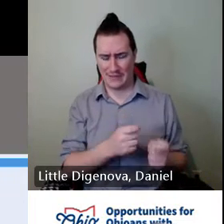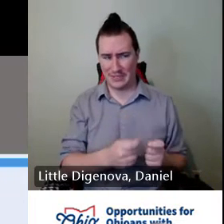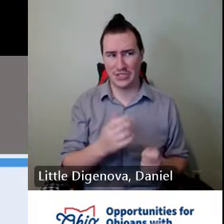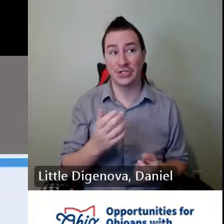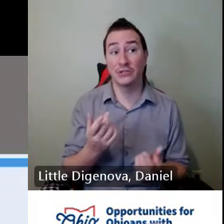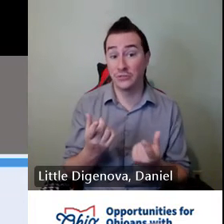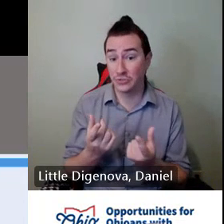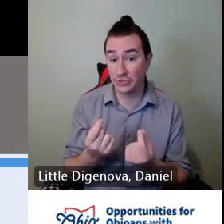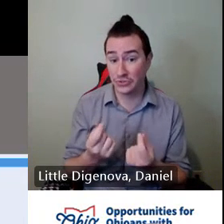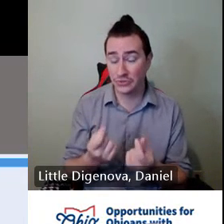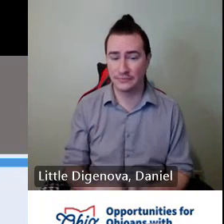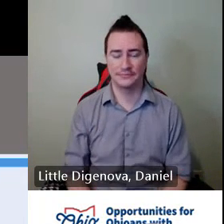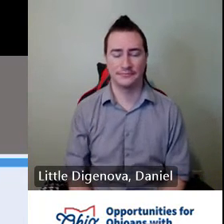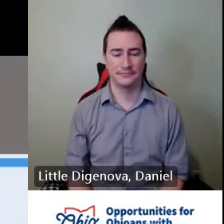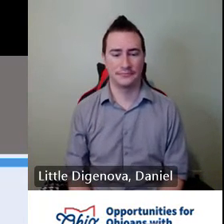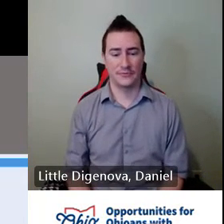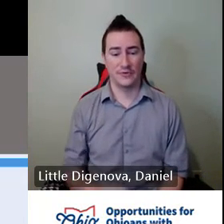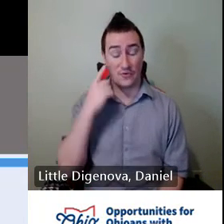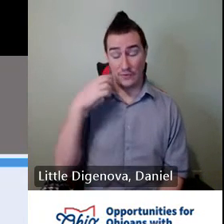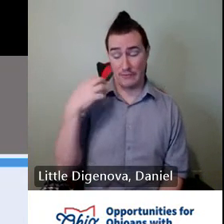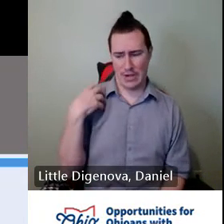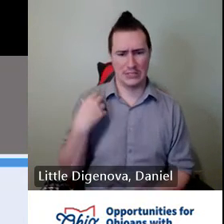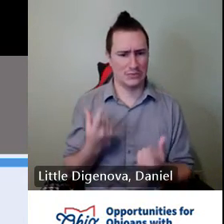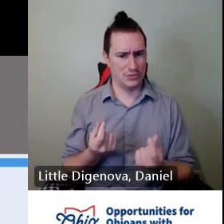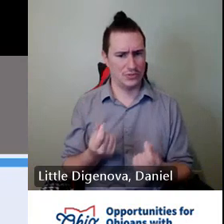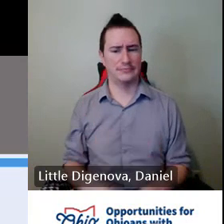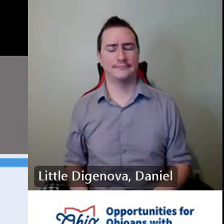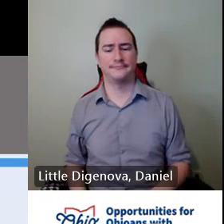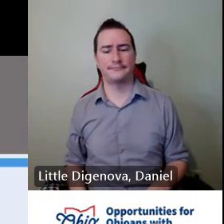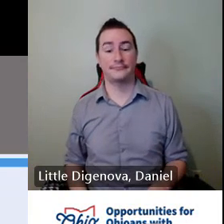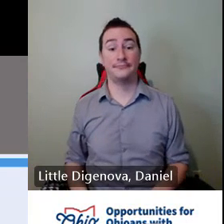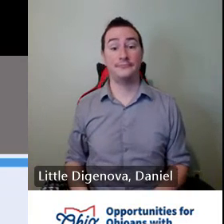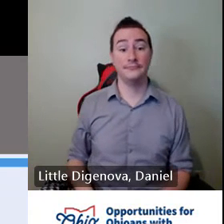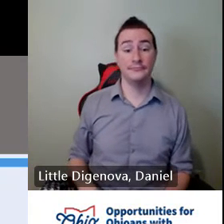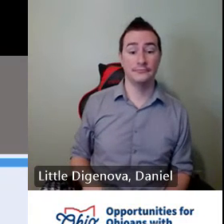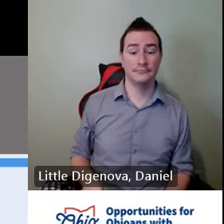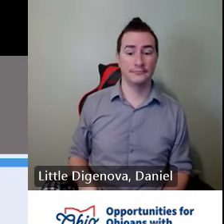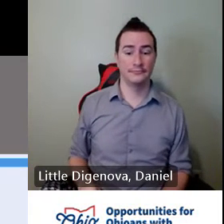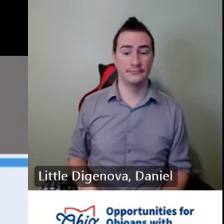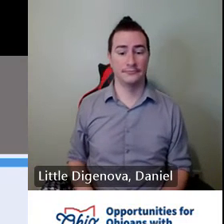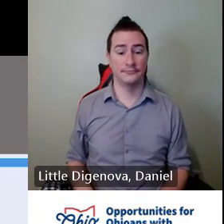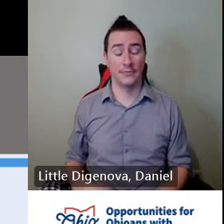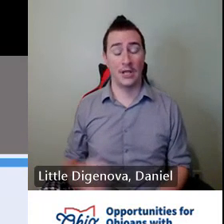Shelly: There are. While an employer can disclose--cannot disclose an employee's disability.